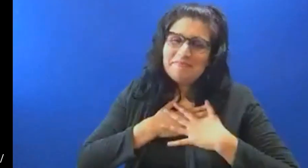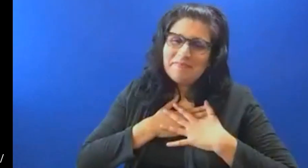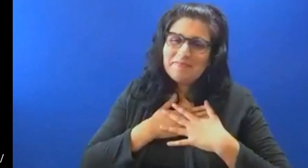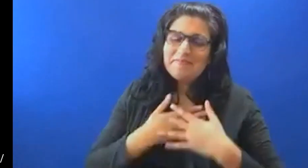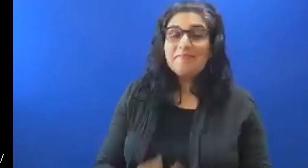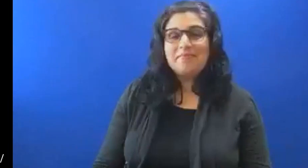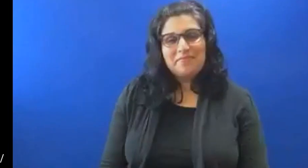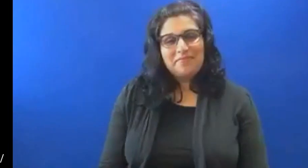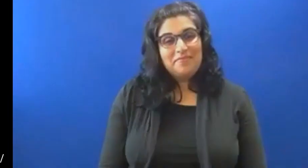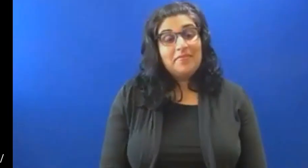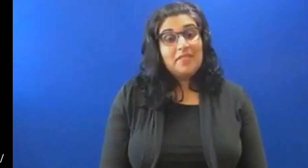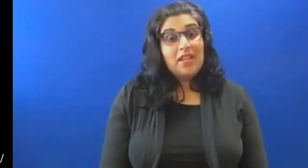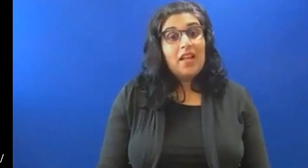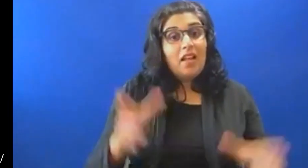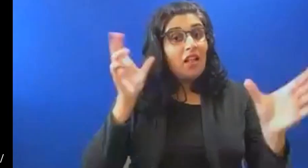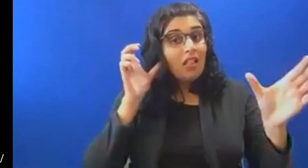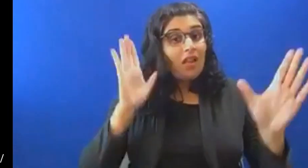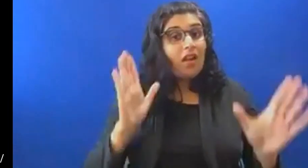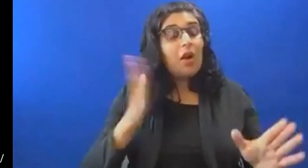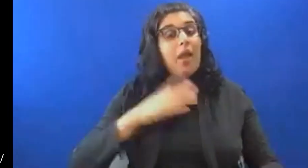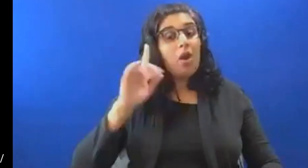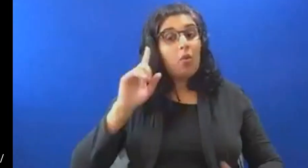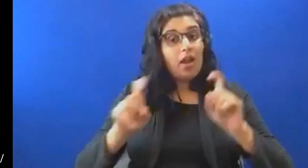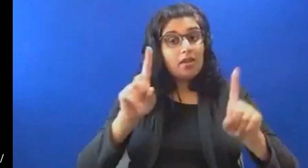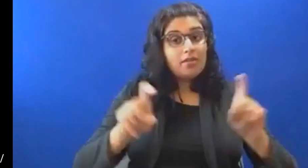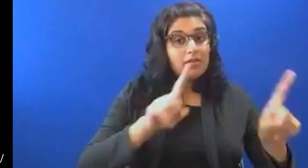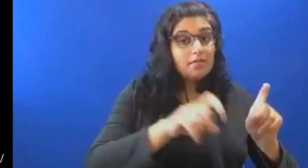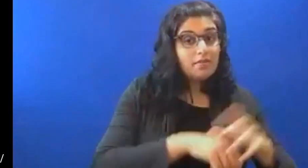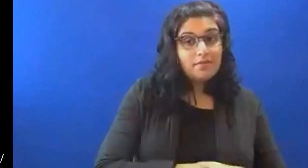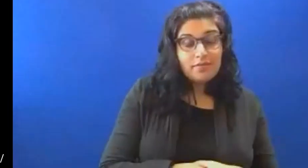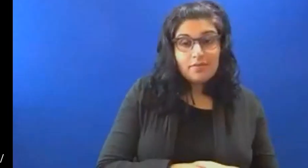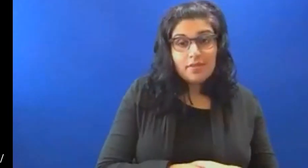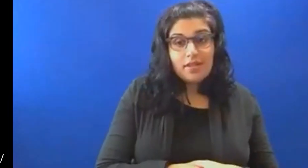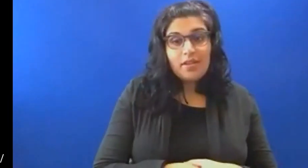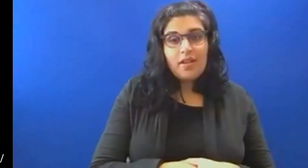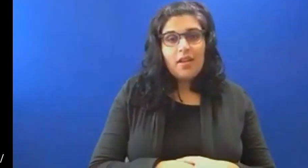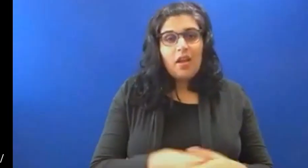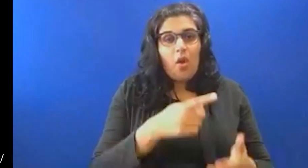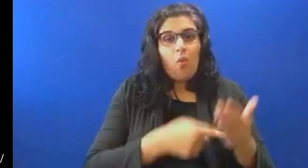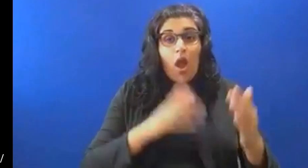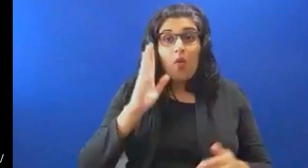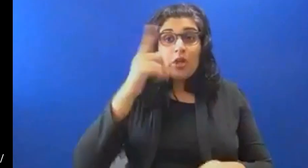And listeners, my question to you after listening is, what will you do to go beyond awareness?